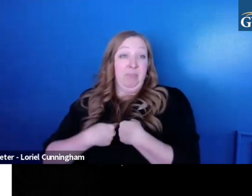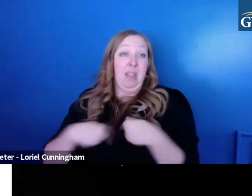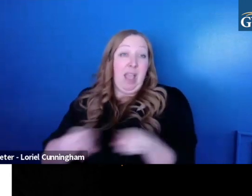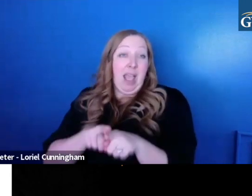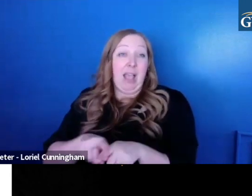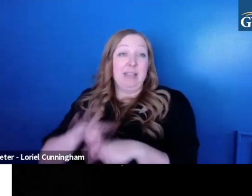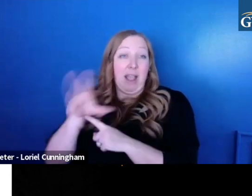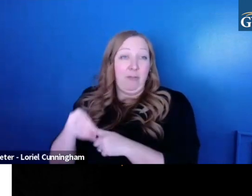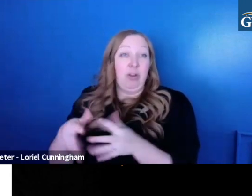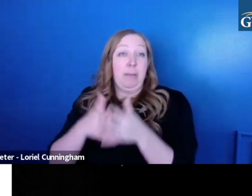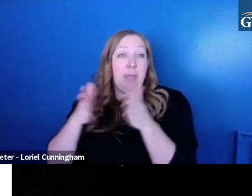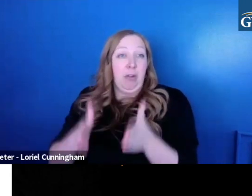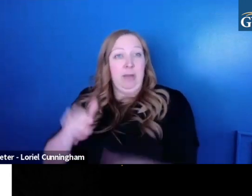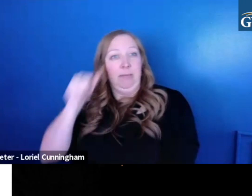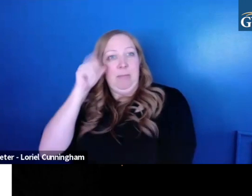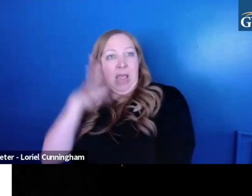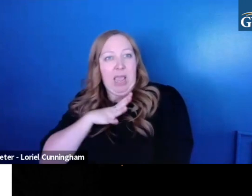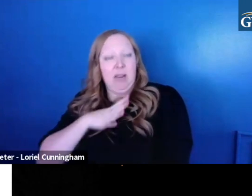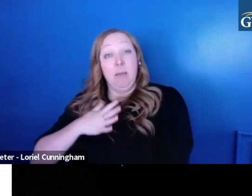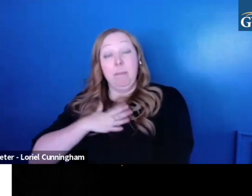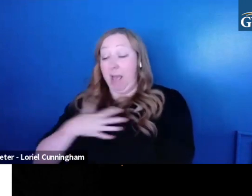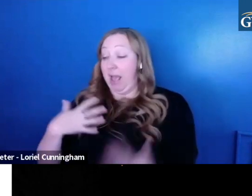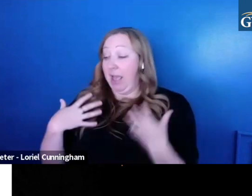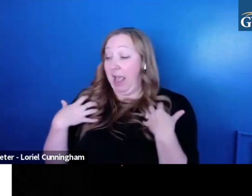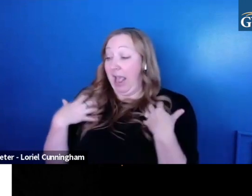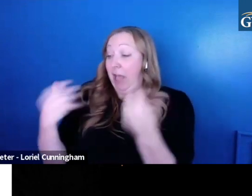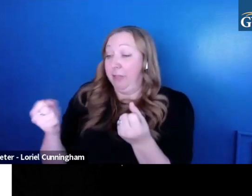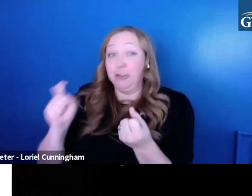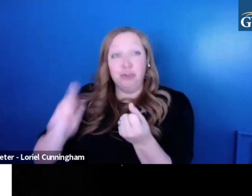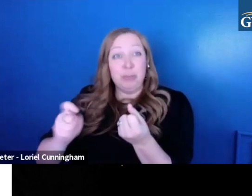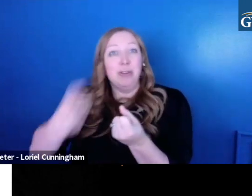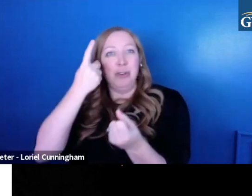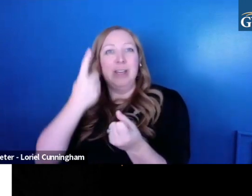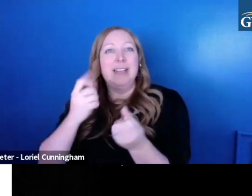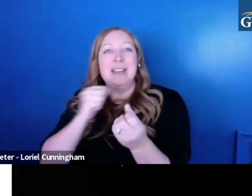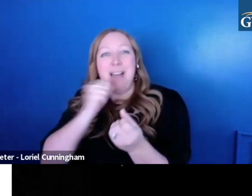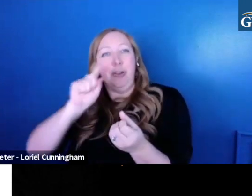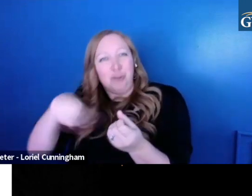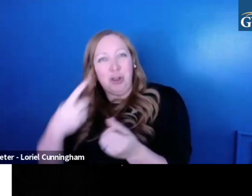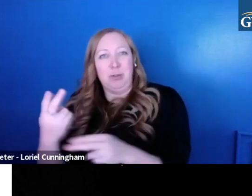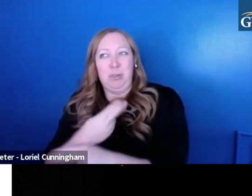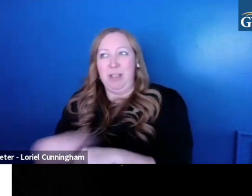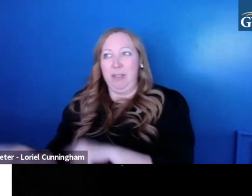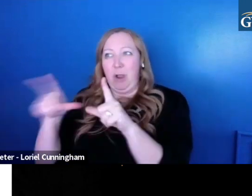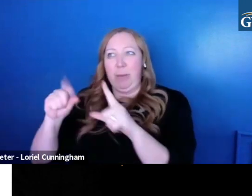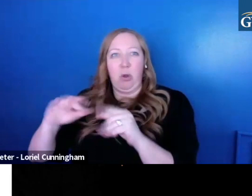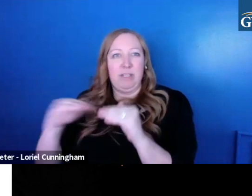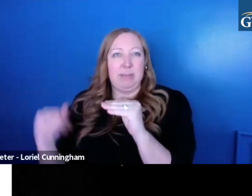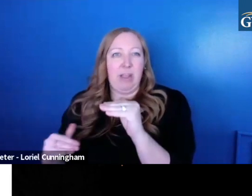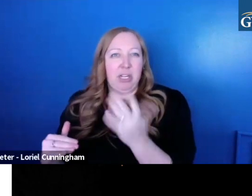understood more than just in the language of disparity. So we need to also rethink that then. What are we doing when